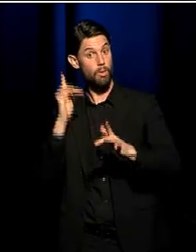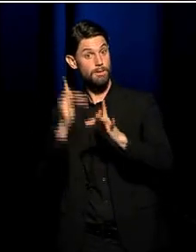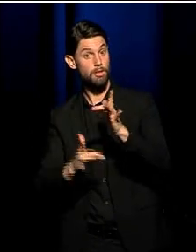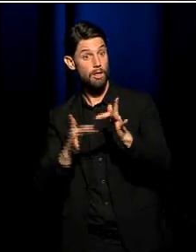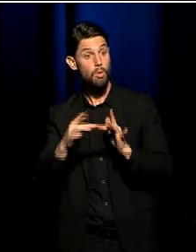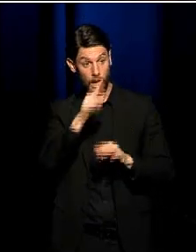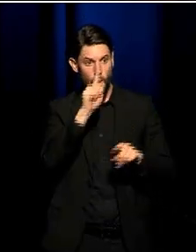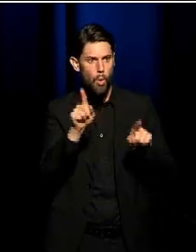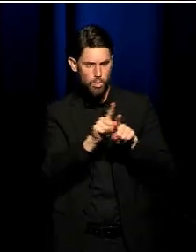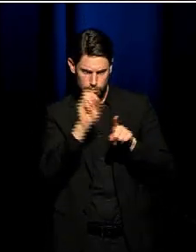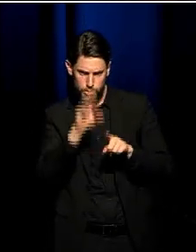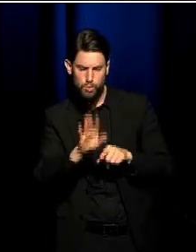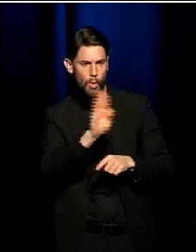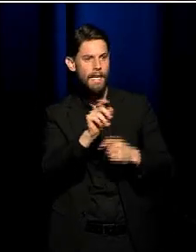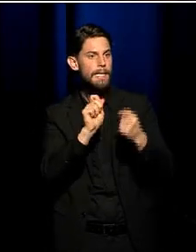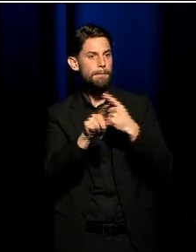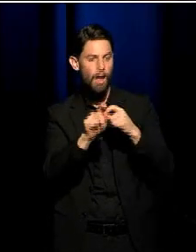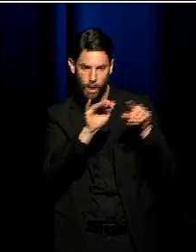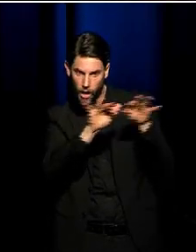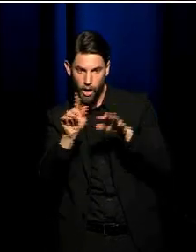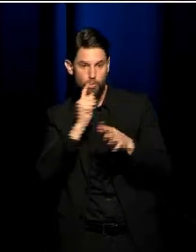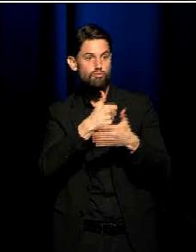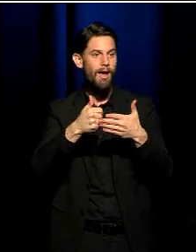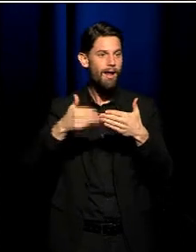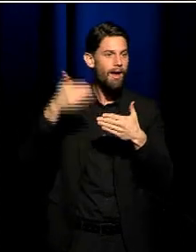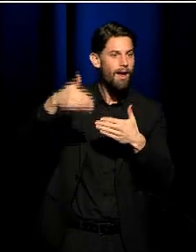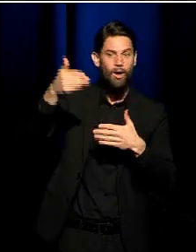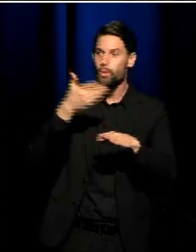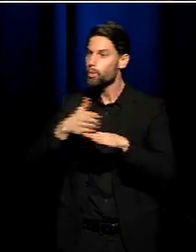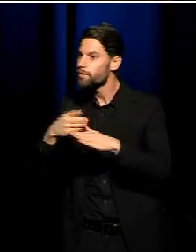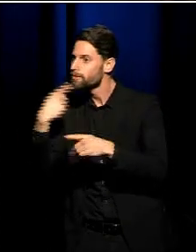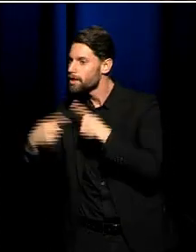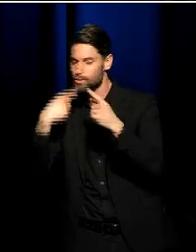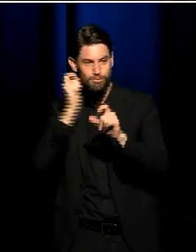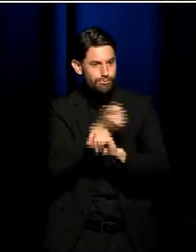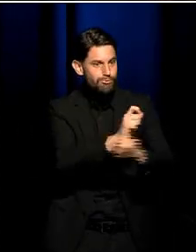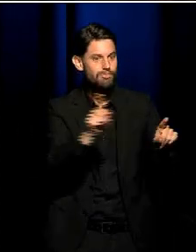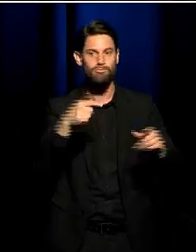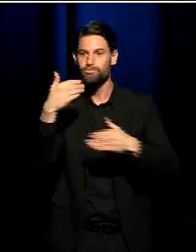to receive regular email updates about the Commission. As the Chair has pointed